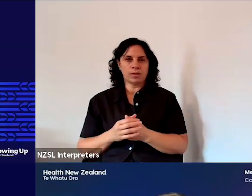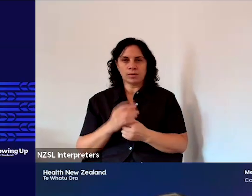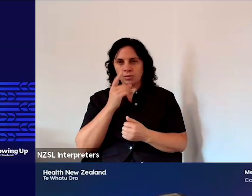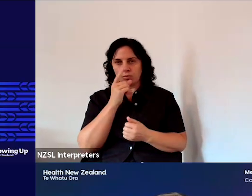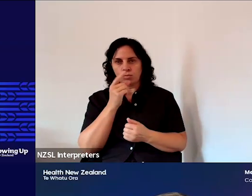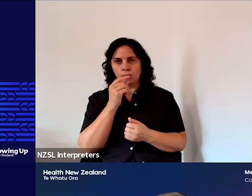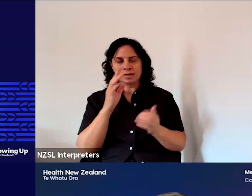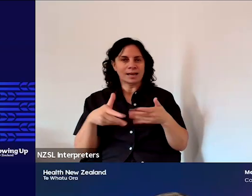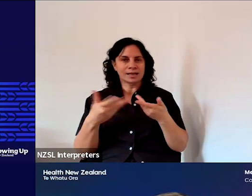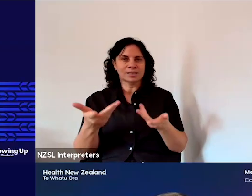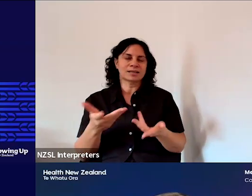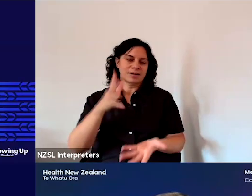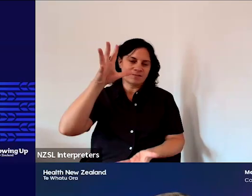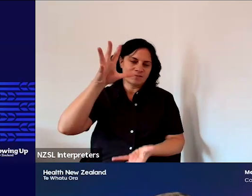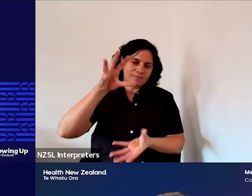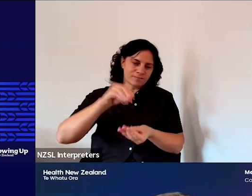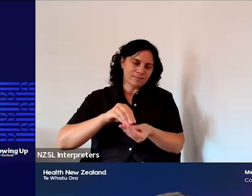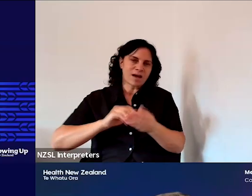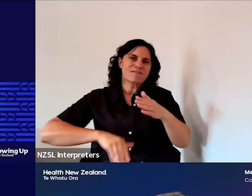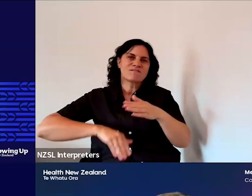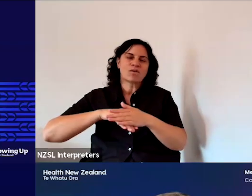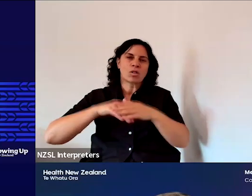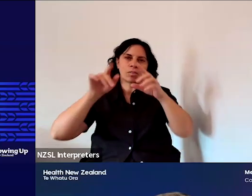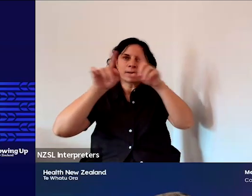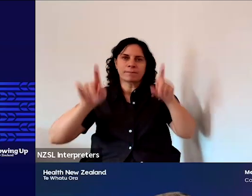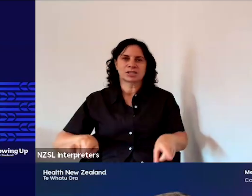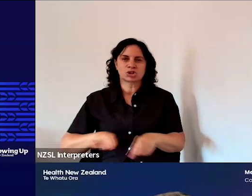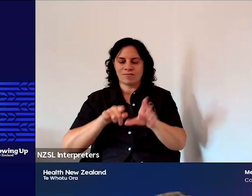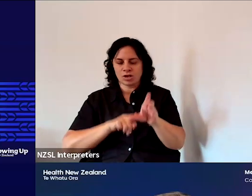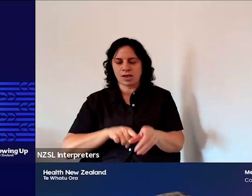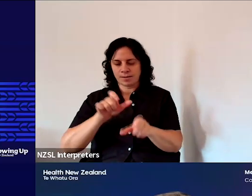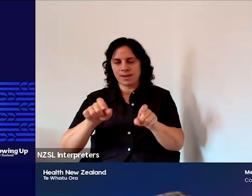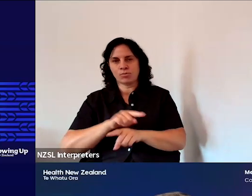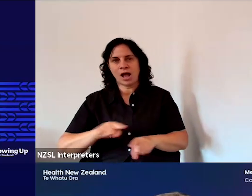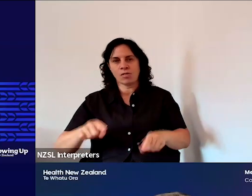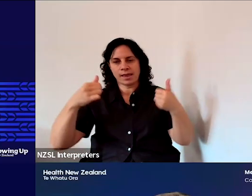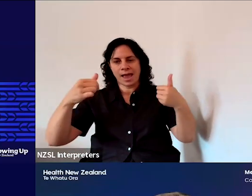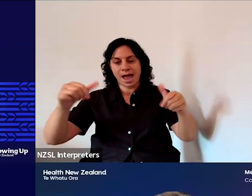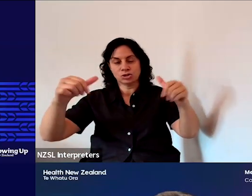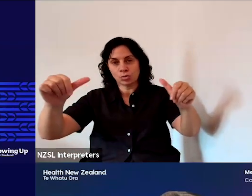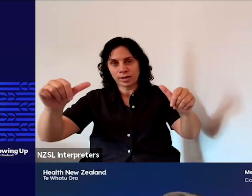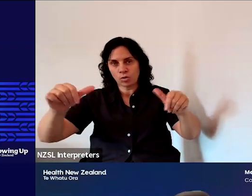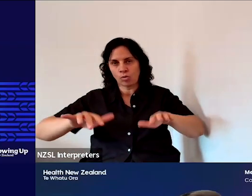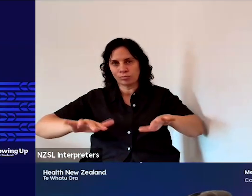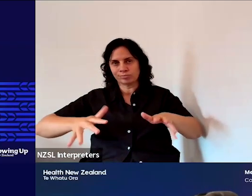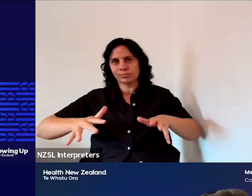whole or more fulsome picture of how young people are actually doing, rather than just focusing on the negative aspects.